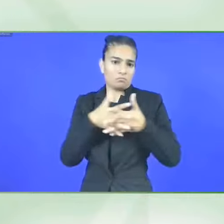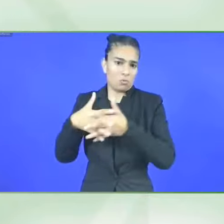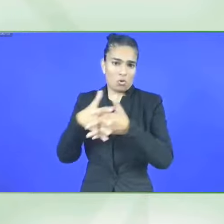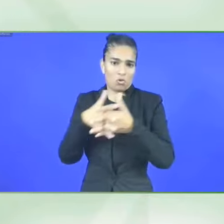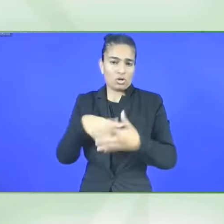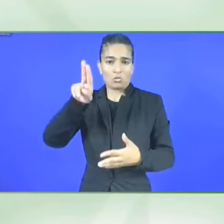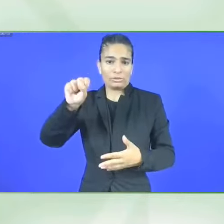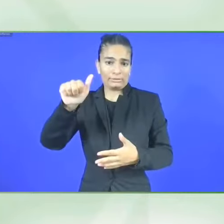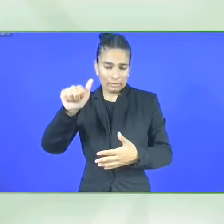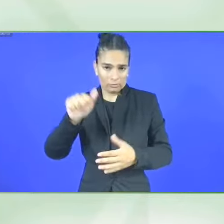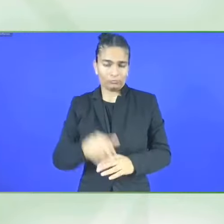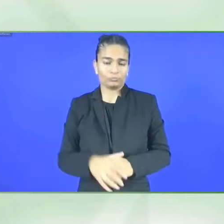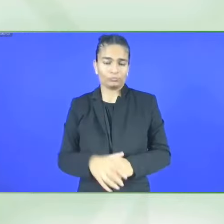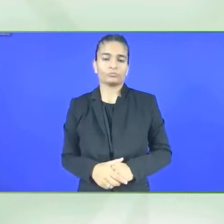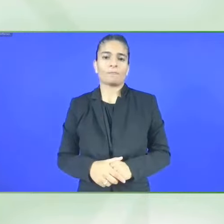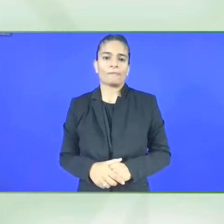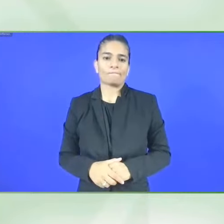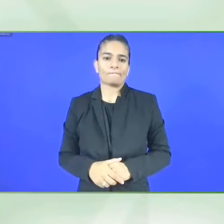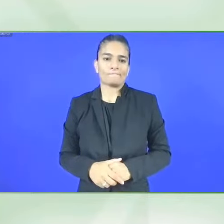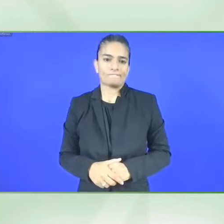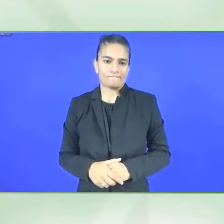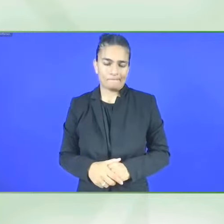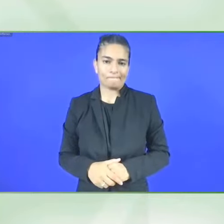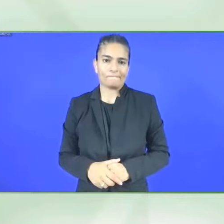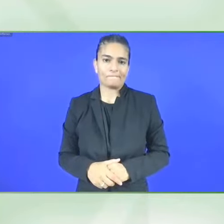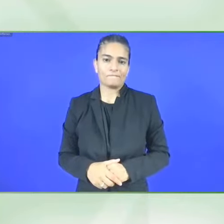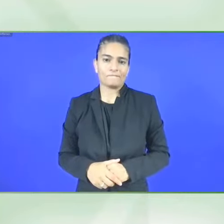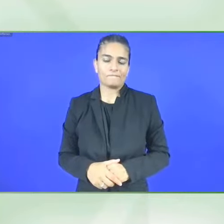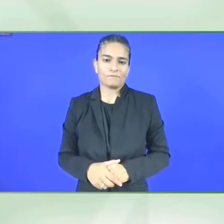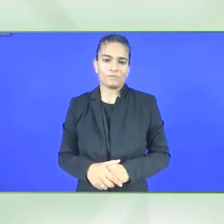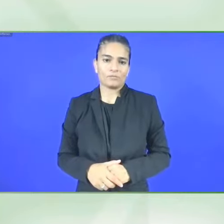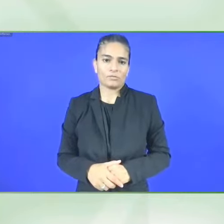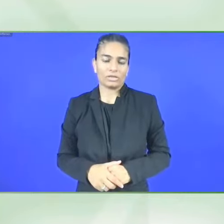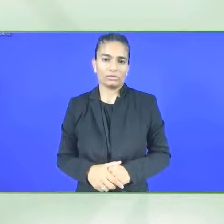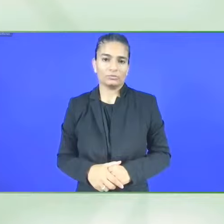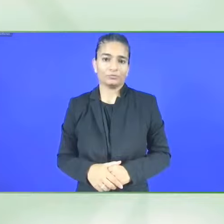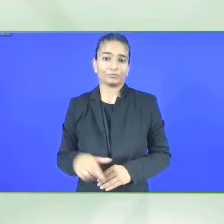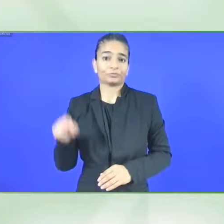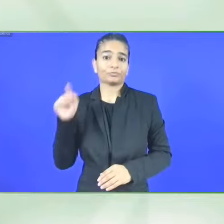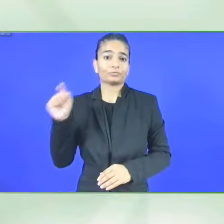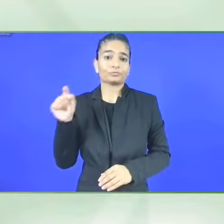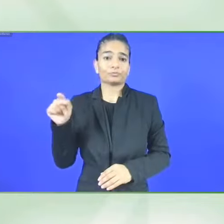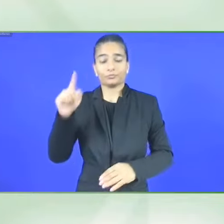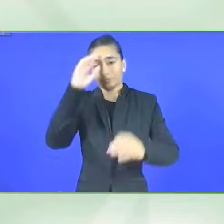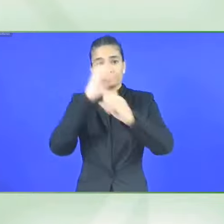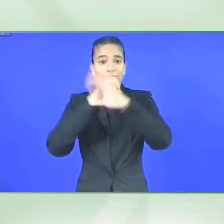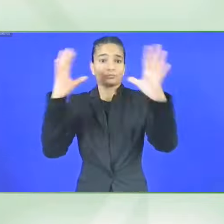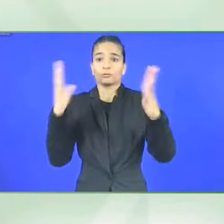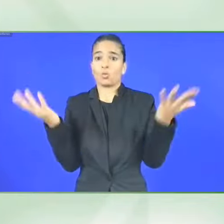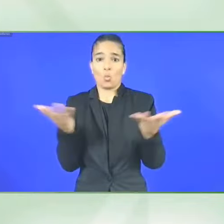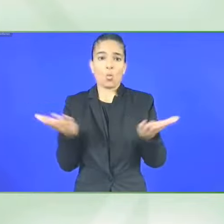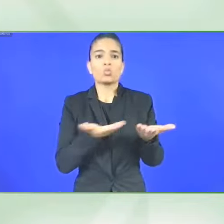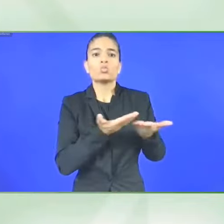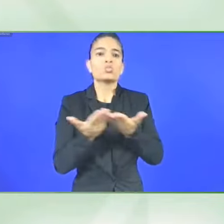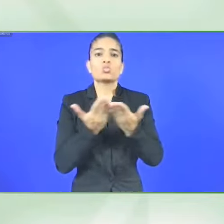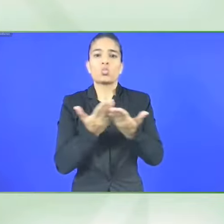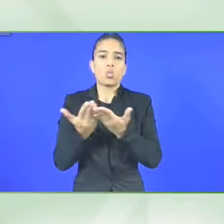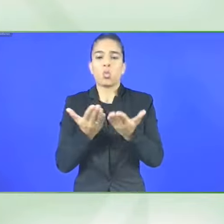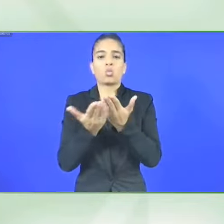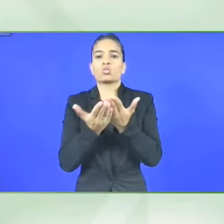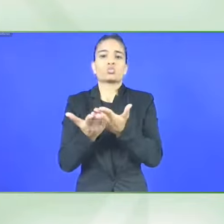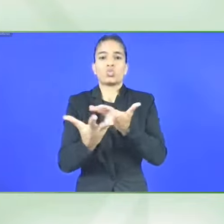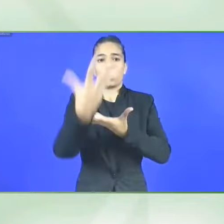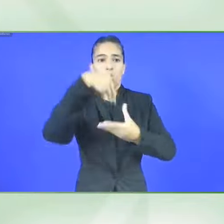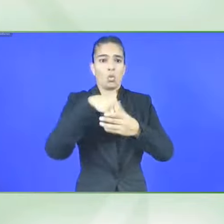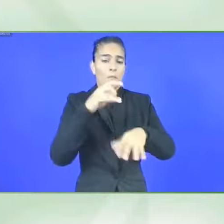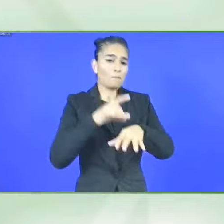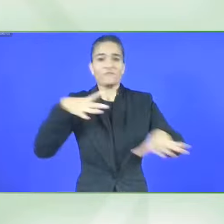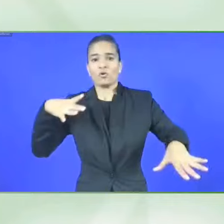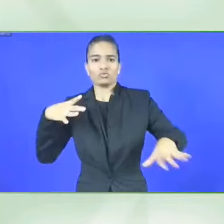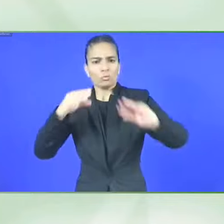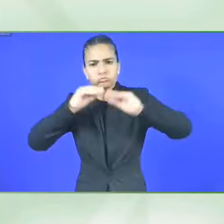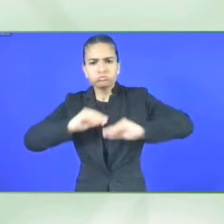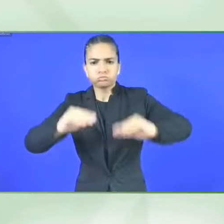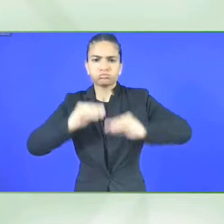This includes acknowledging the importance of sign language, deaf culture, and other